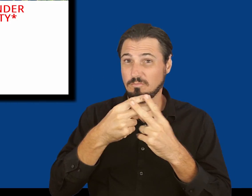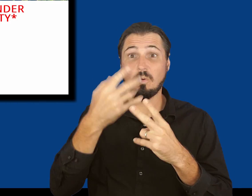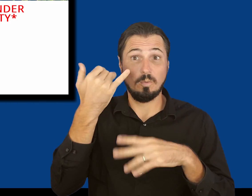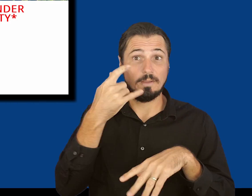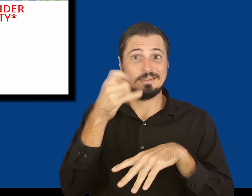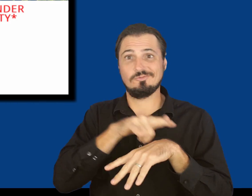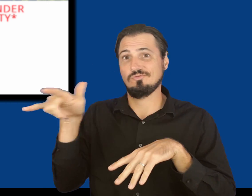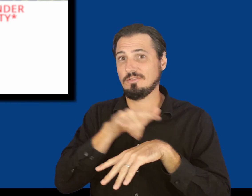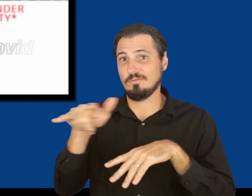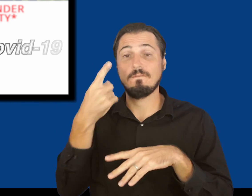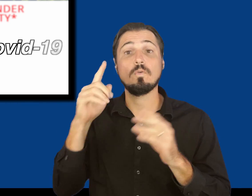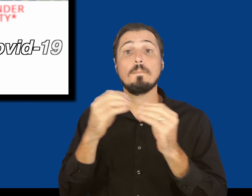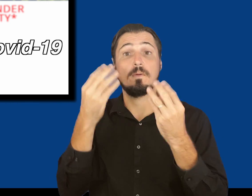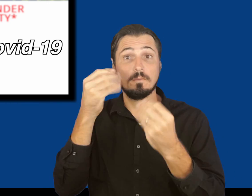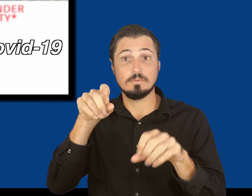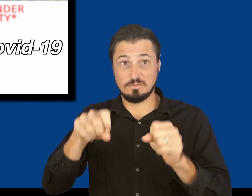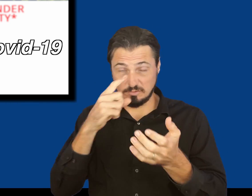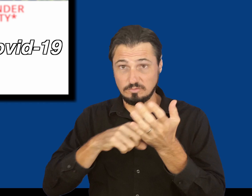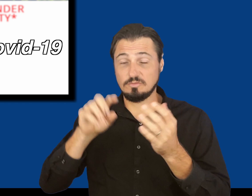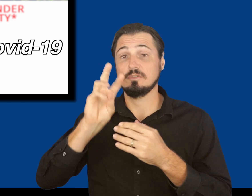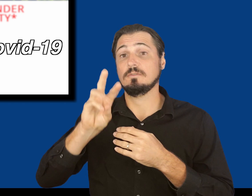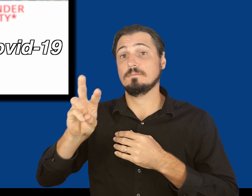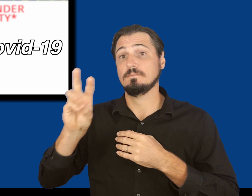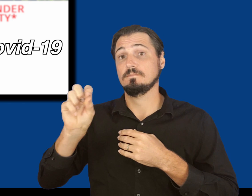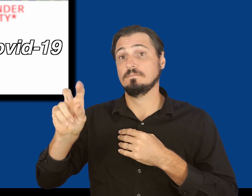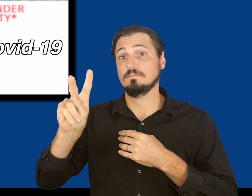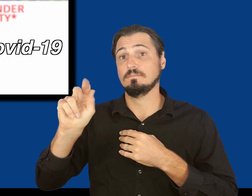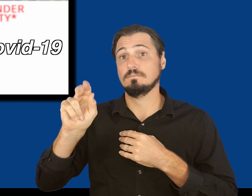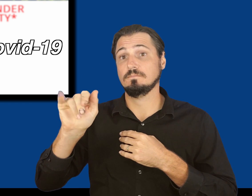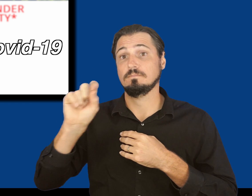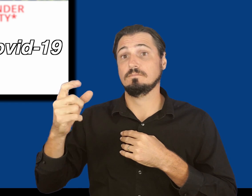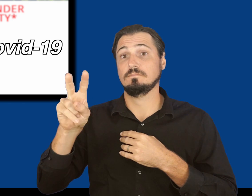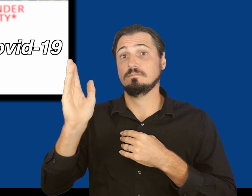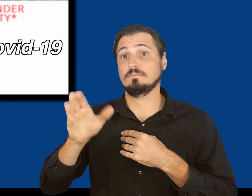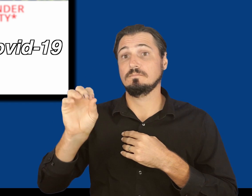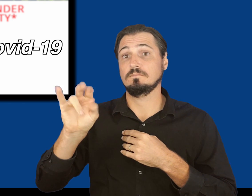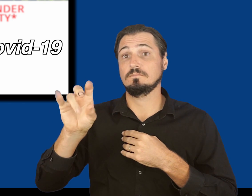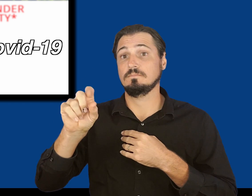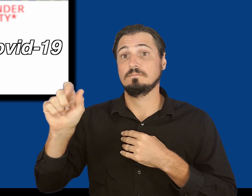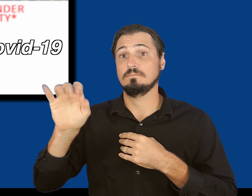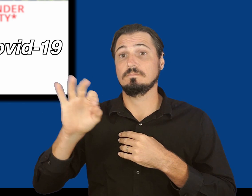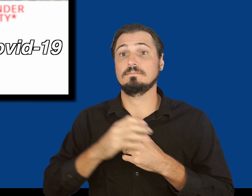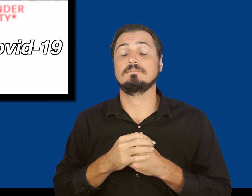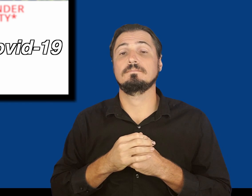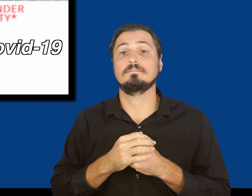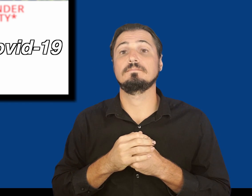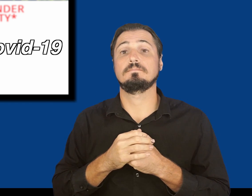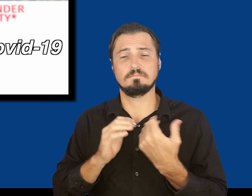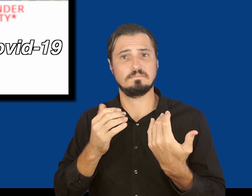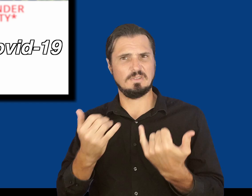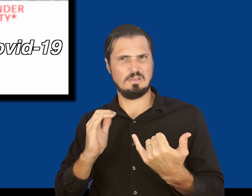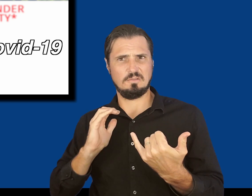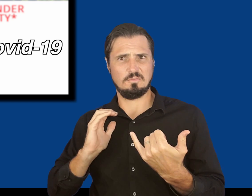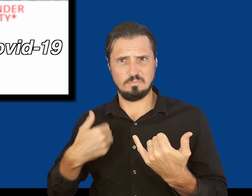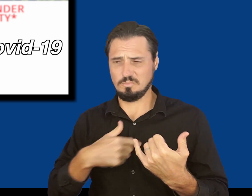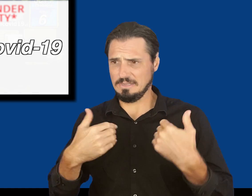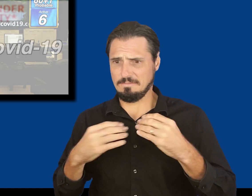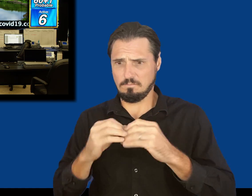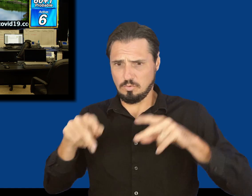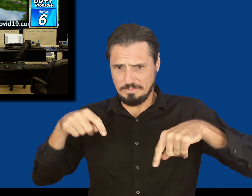please. Visit the Kaua’i Emergency Management agency website at Kaua’i.gov/covid-19 with our local covid cases increasing